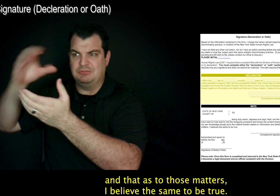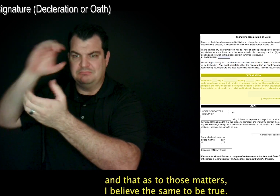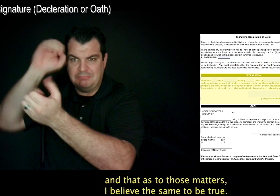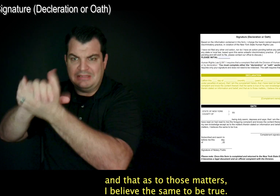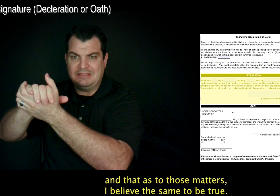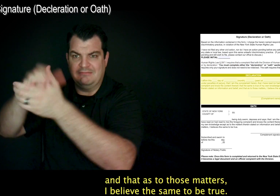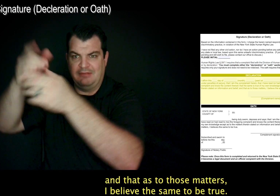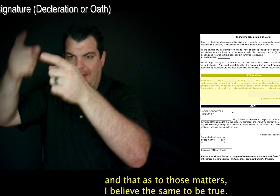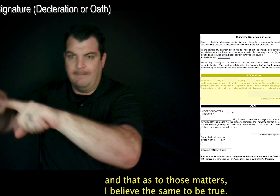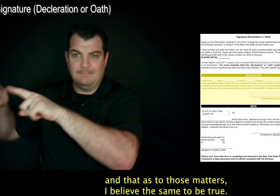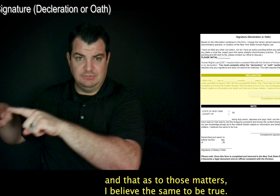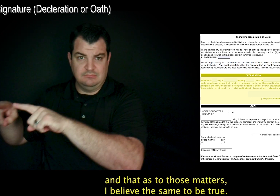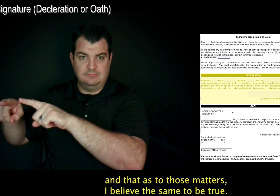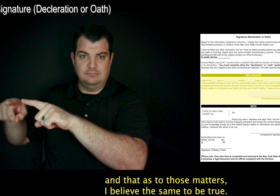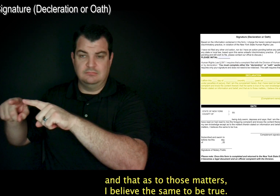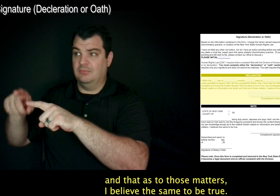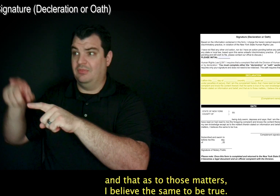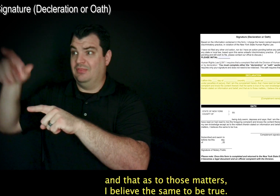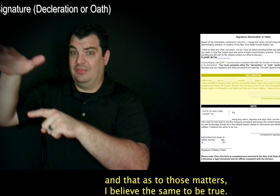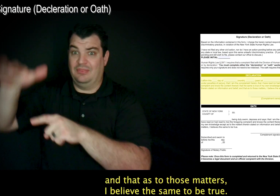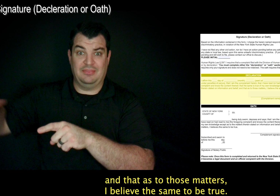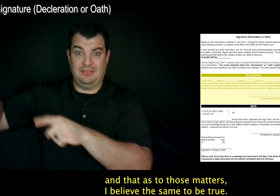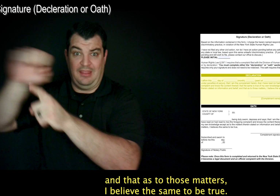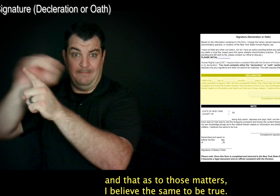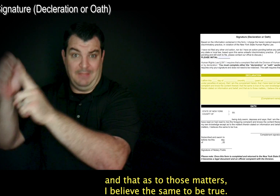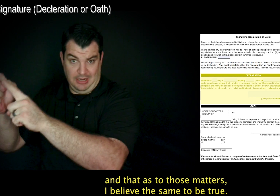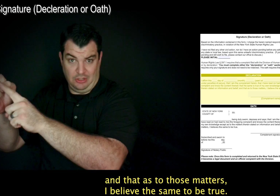and that as to those matters, I believe the same to be true.